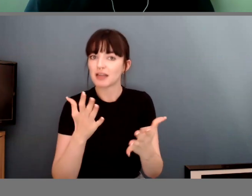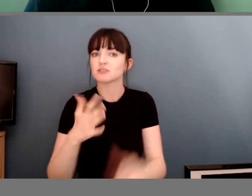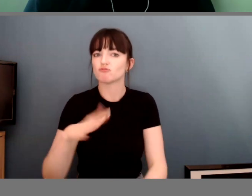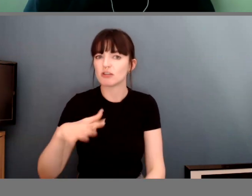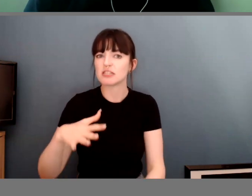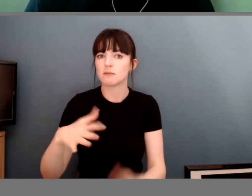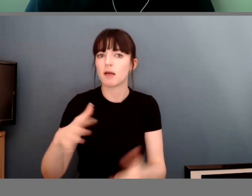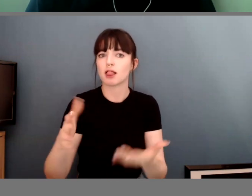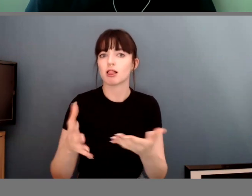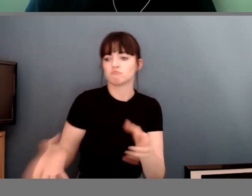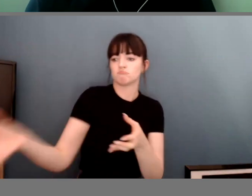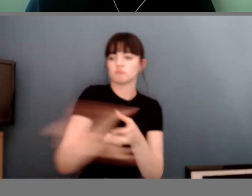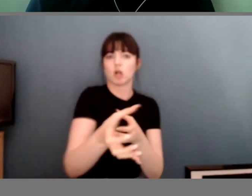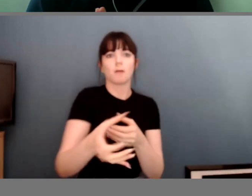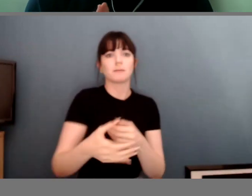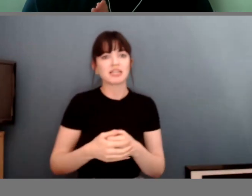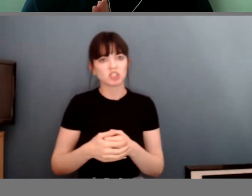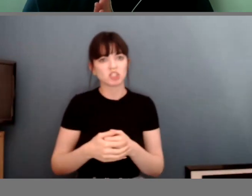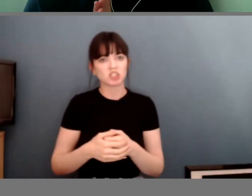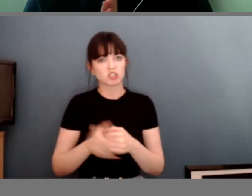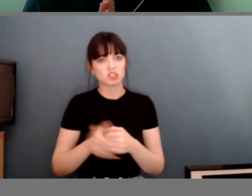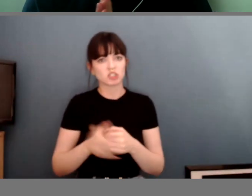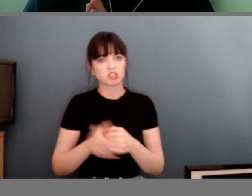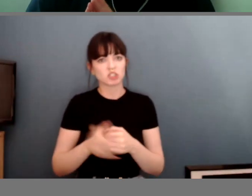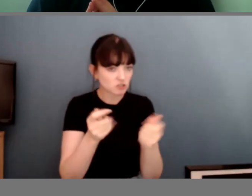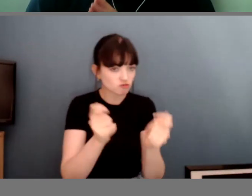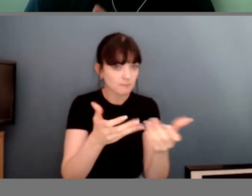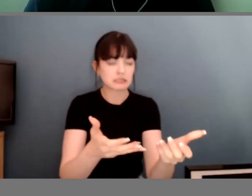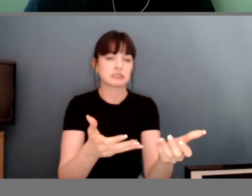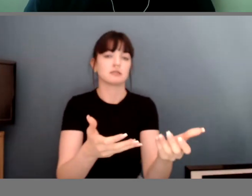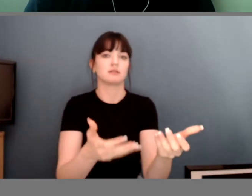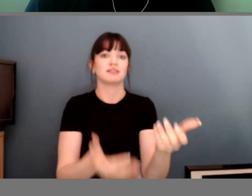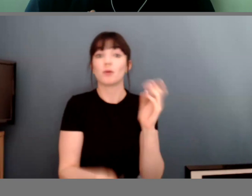those it would be impossible or unduly difficult for persons with disabilities to avail of